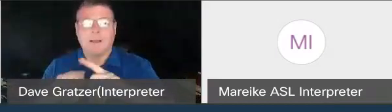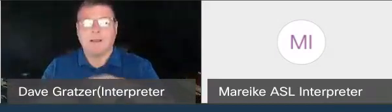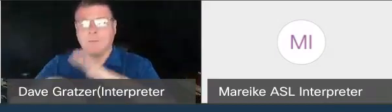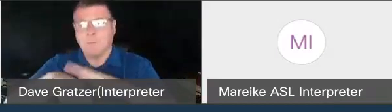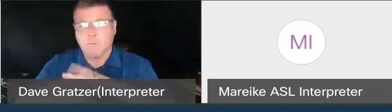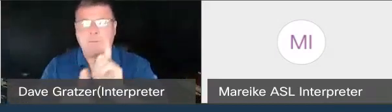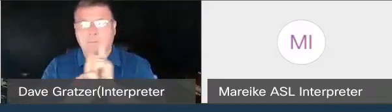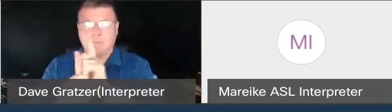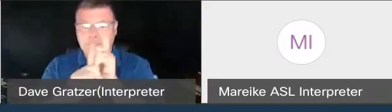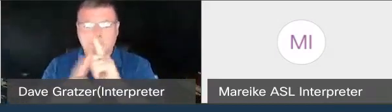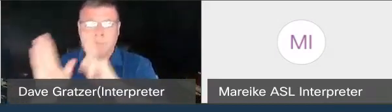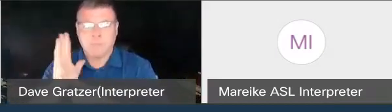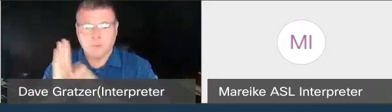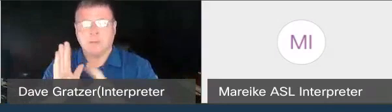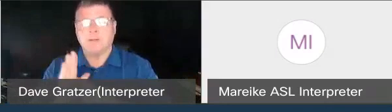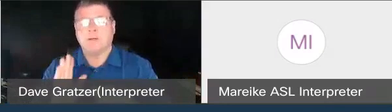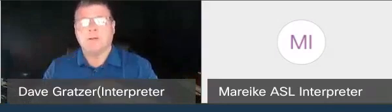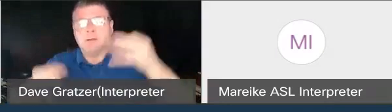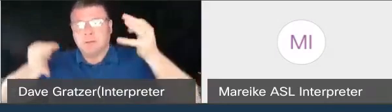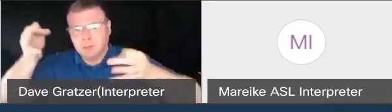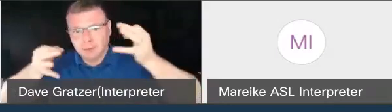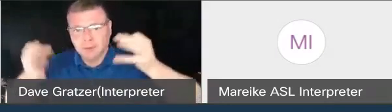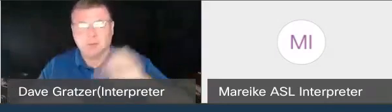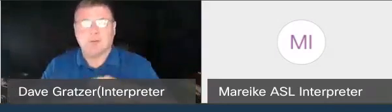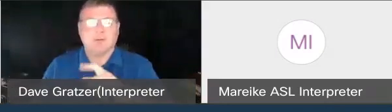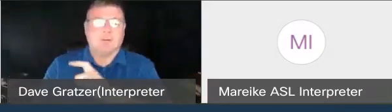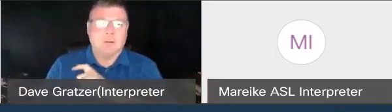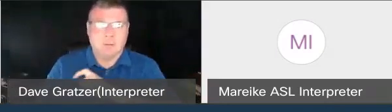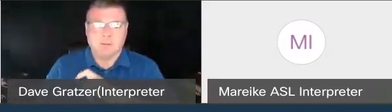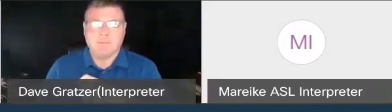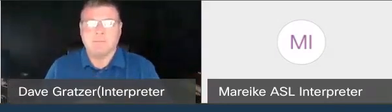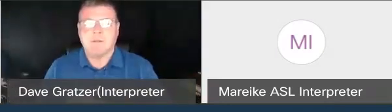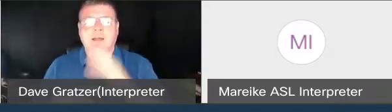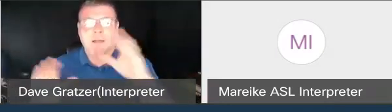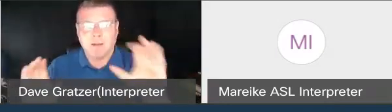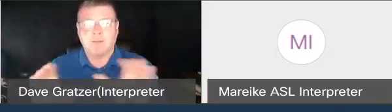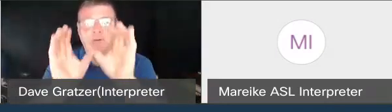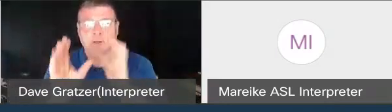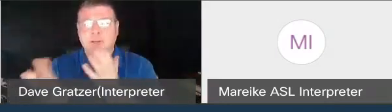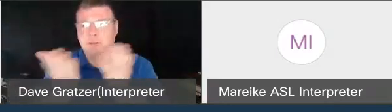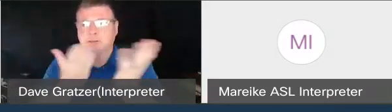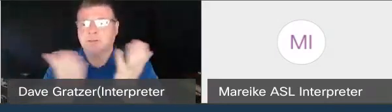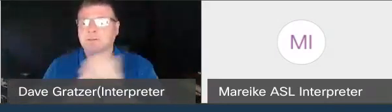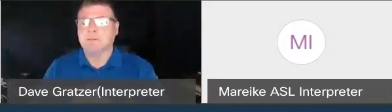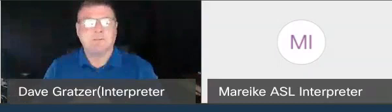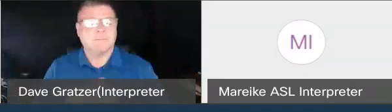judiciary, law enforcement, corrections, and crisis services. So, uh, welcome, everyone,